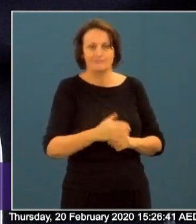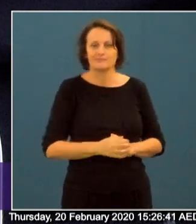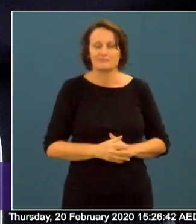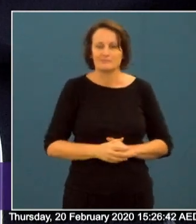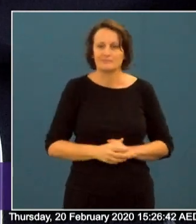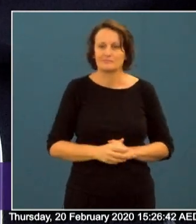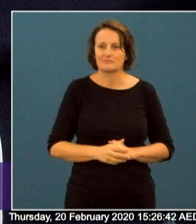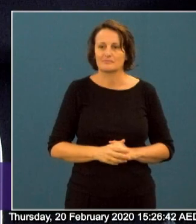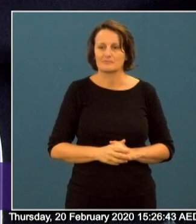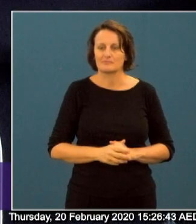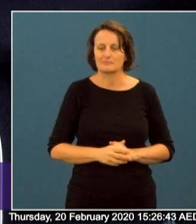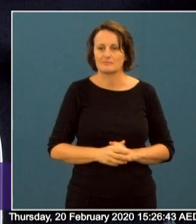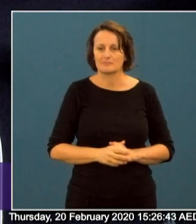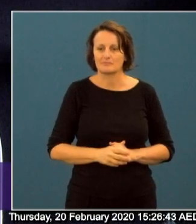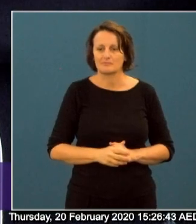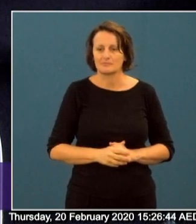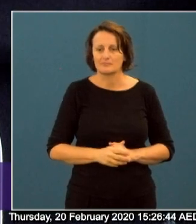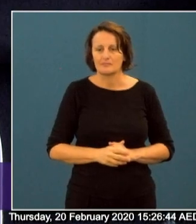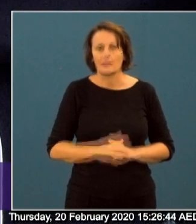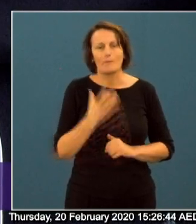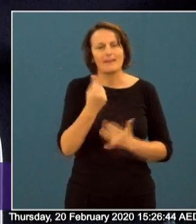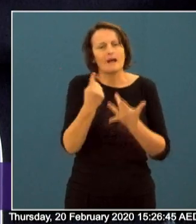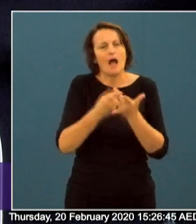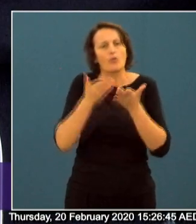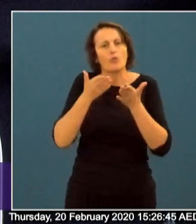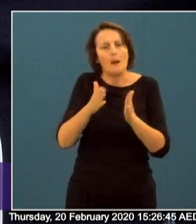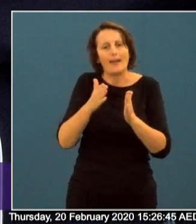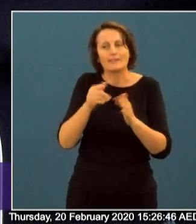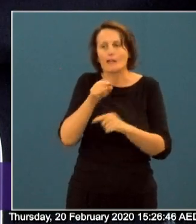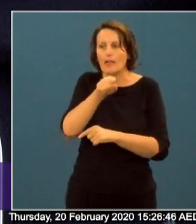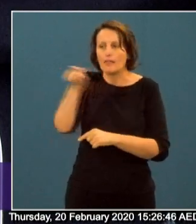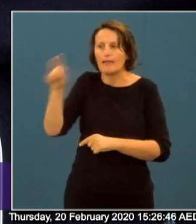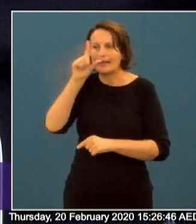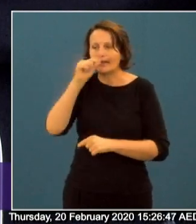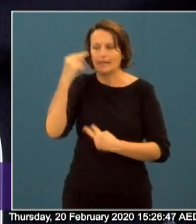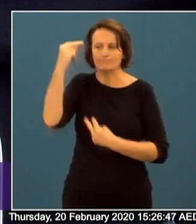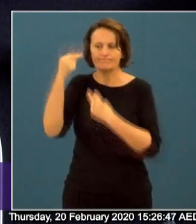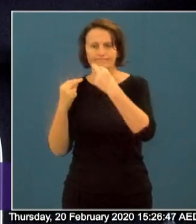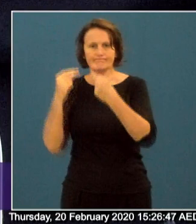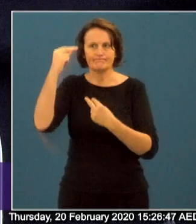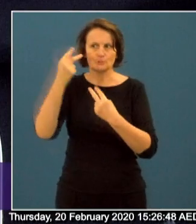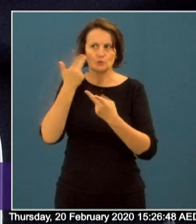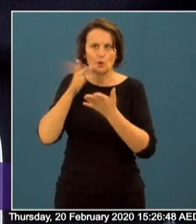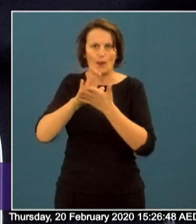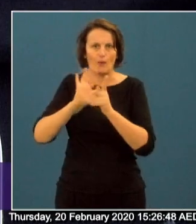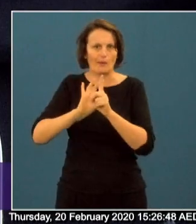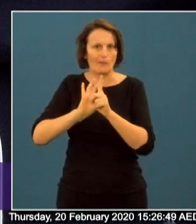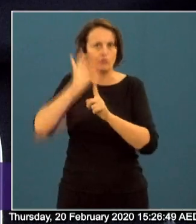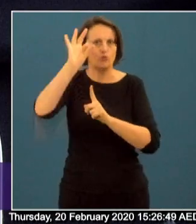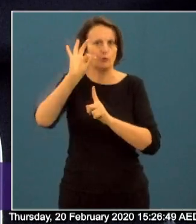there will be a number of other measures of accountability that reflect on other aspects of health care and the experience